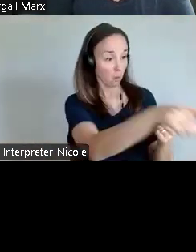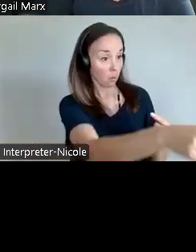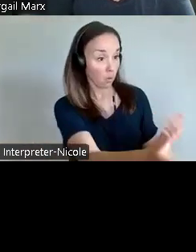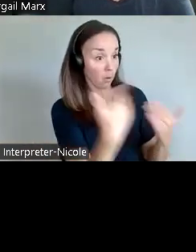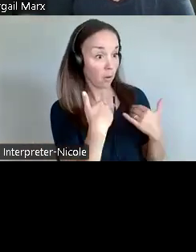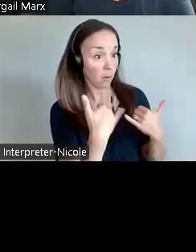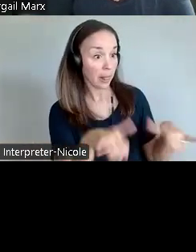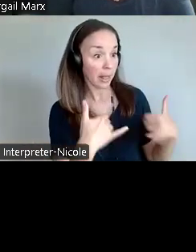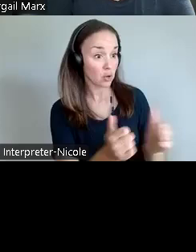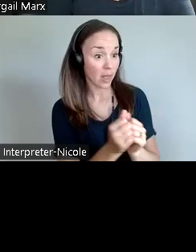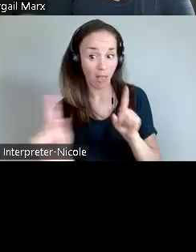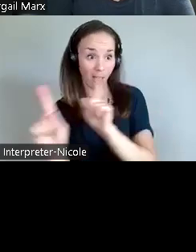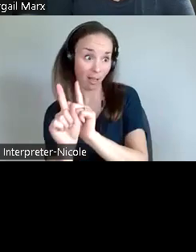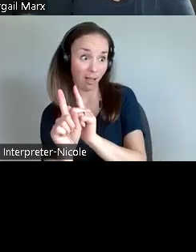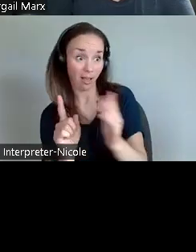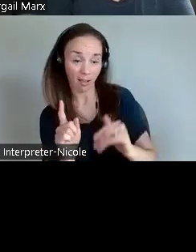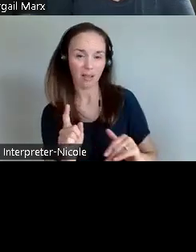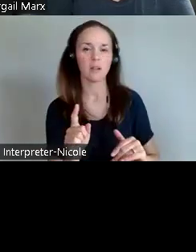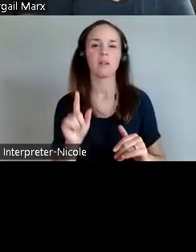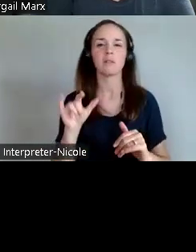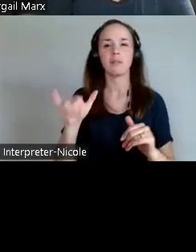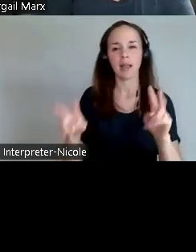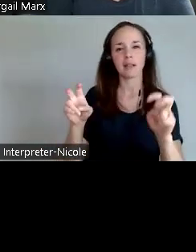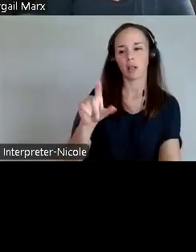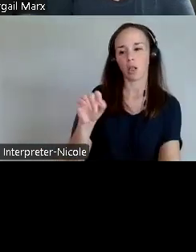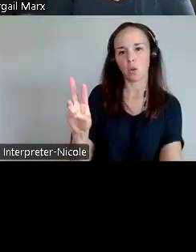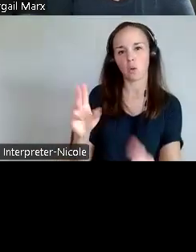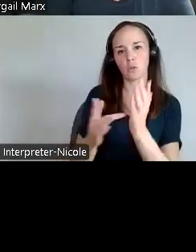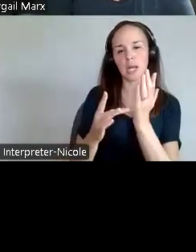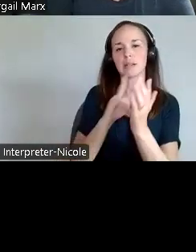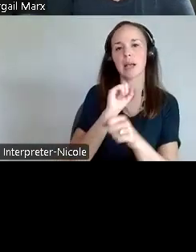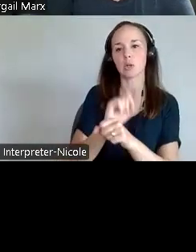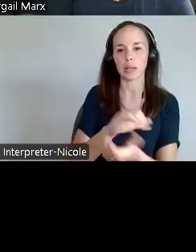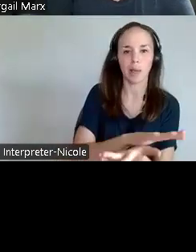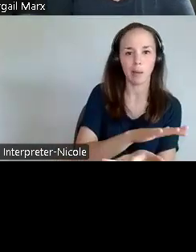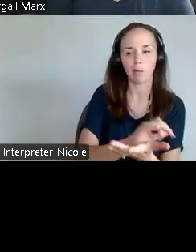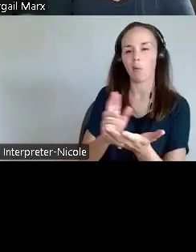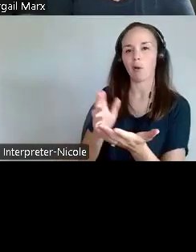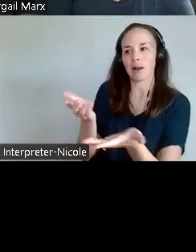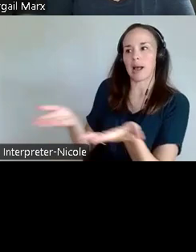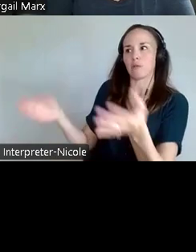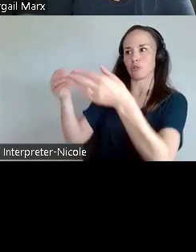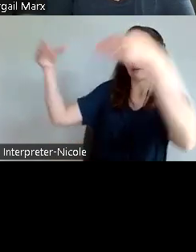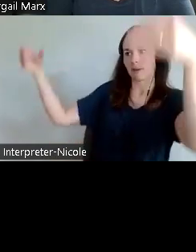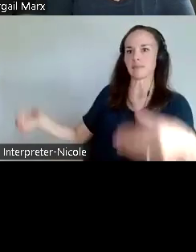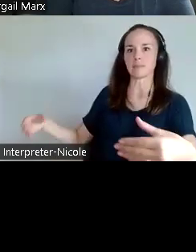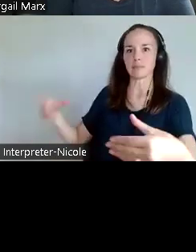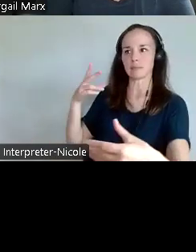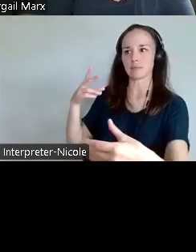but those low tech supports are usually actual objects or paper-based supports.